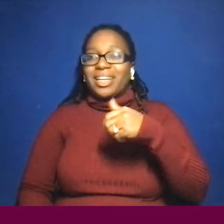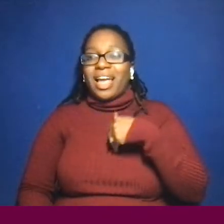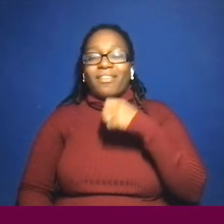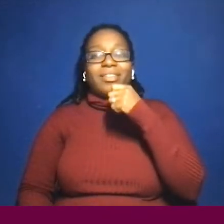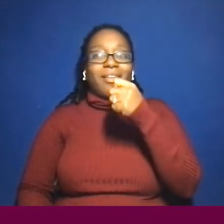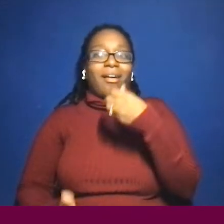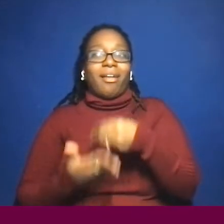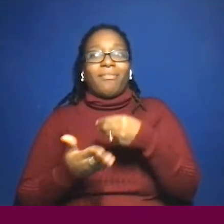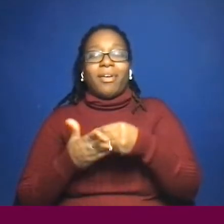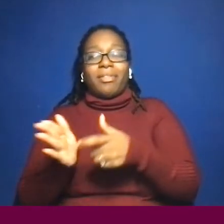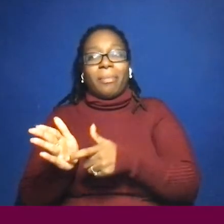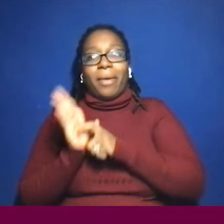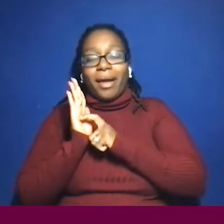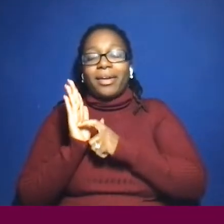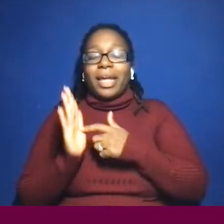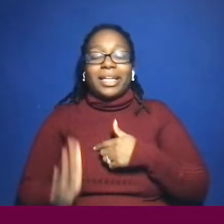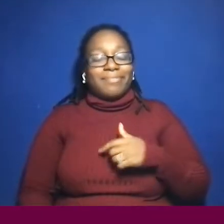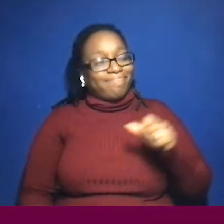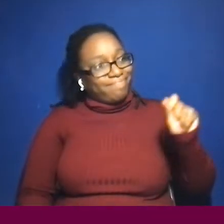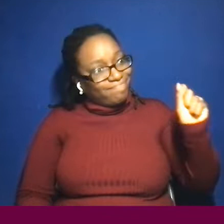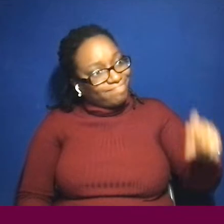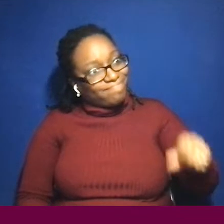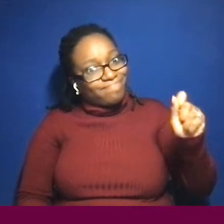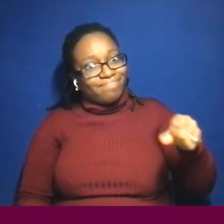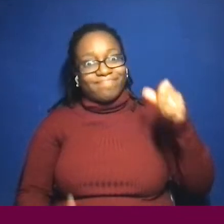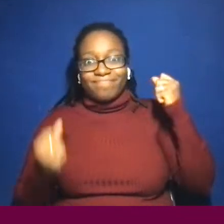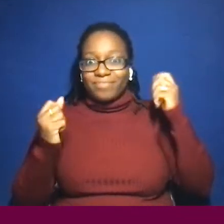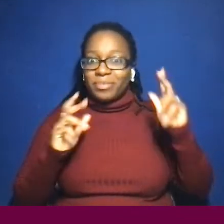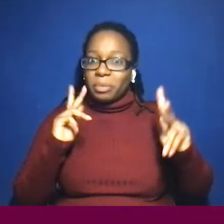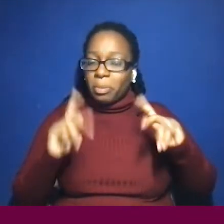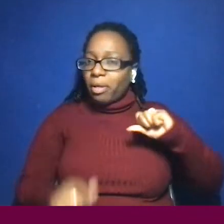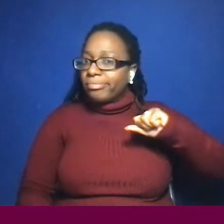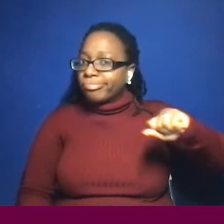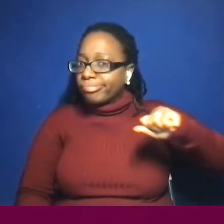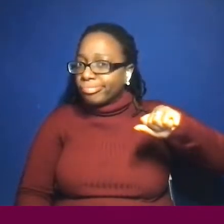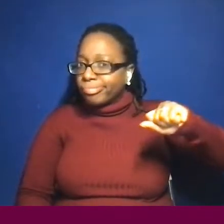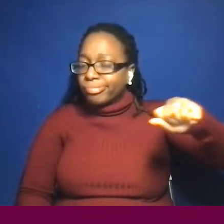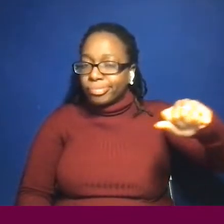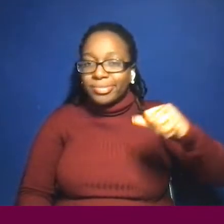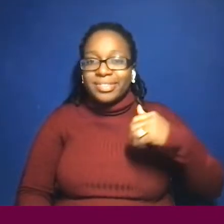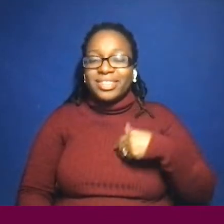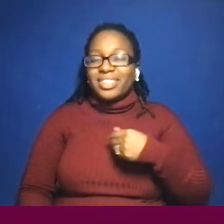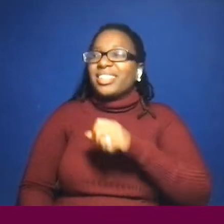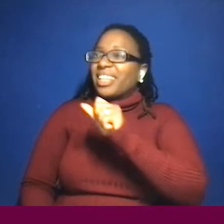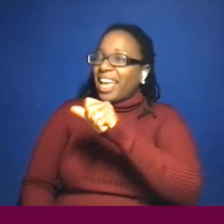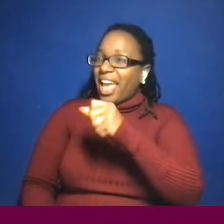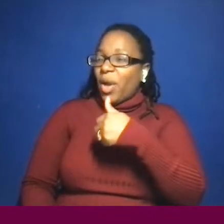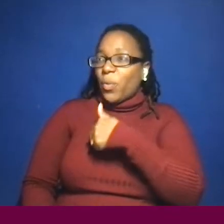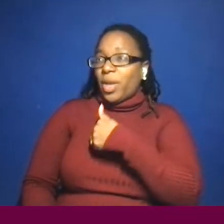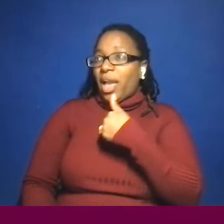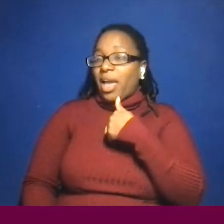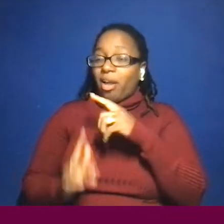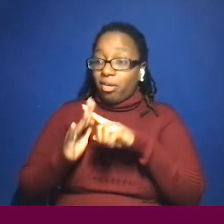Marcie Roth: Yes. So much pushback. Sheri Fink: And so much water in town from the original plans. Marcie Roth: Yeah. Sheri Fink: Yeah. Marcie Roth: